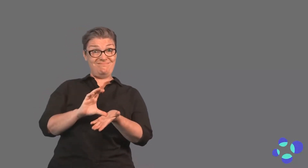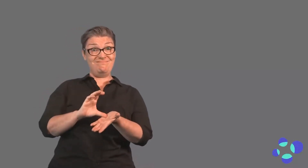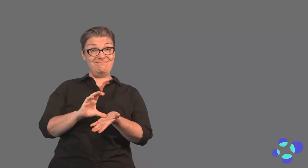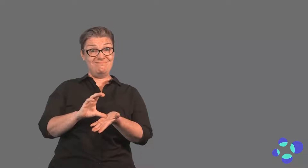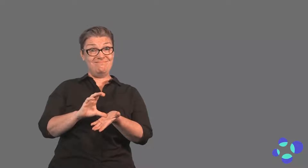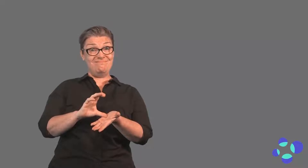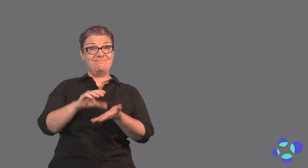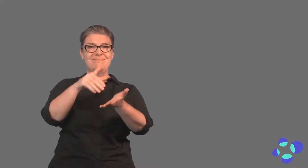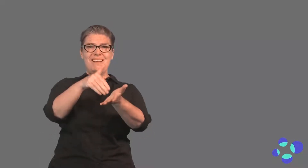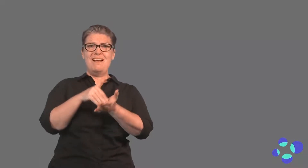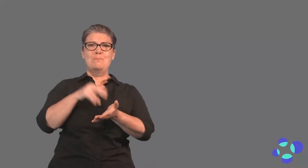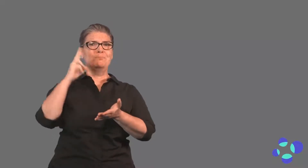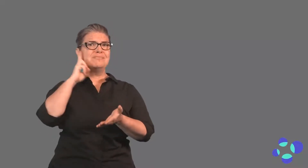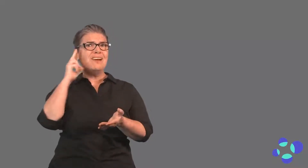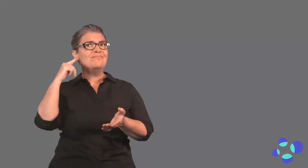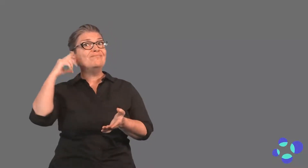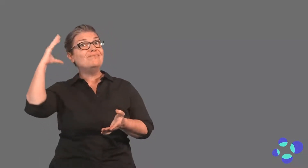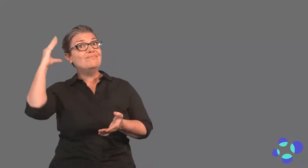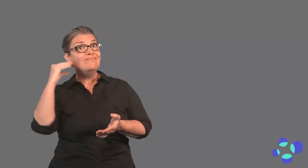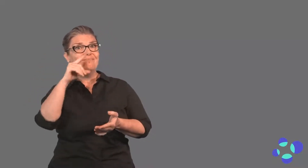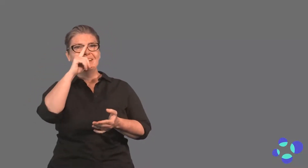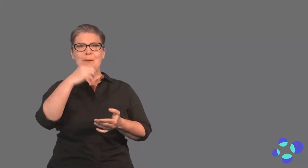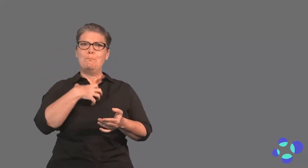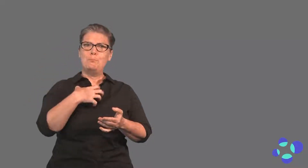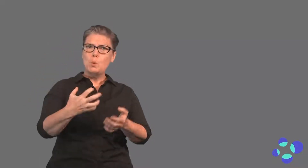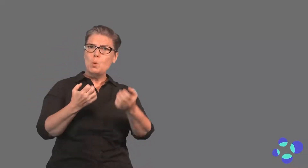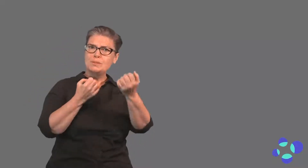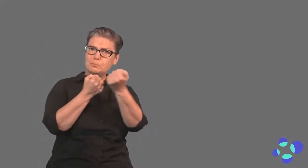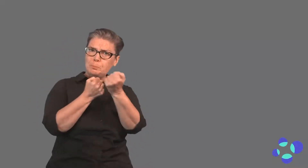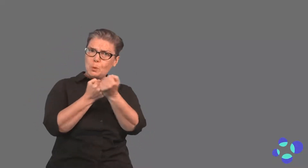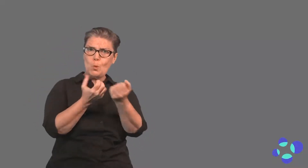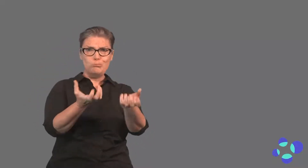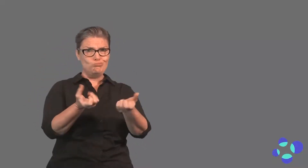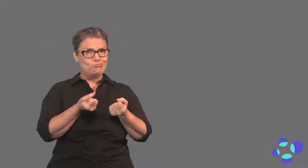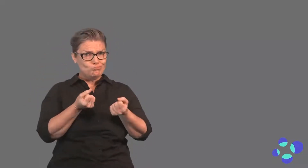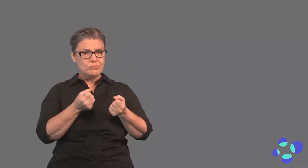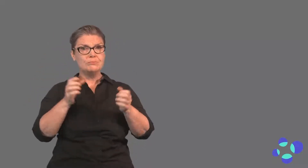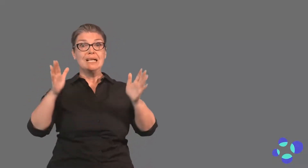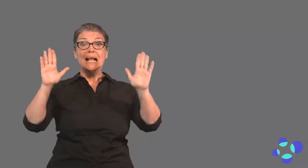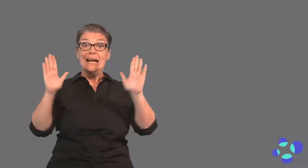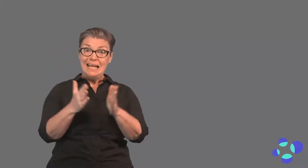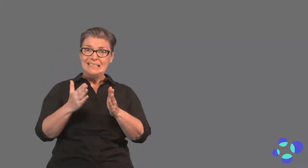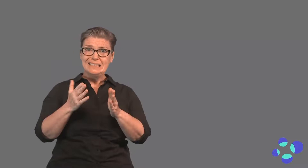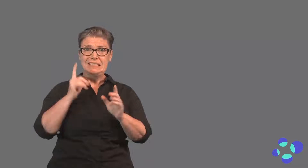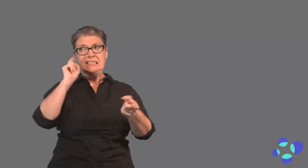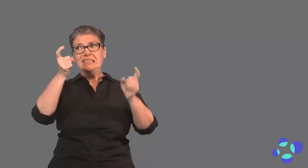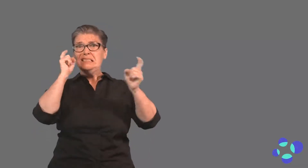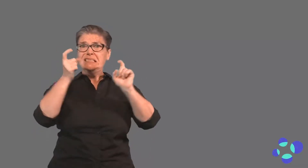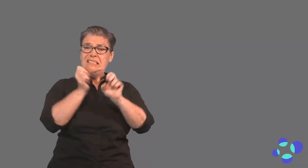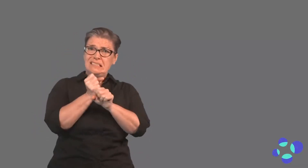Support funding is allocated to Deaf and hard of hearing people to obtain more supports,